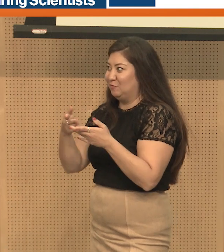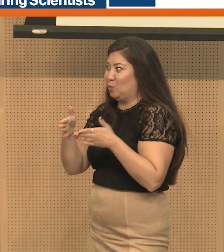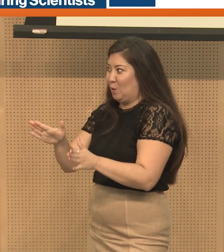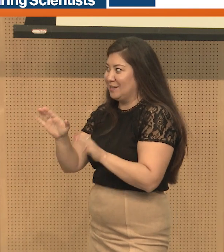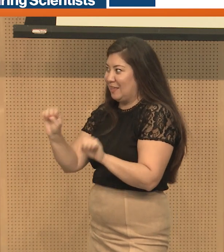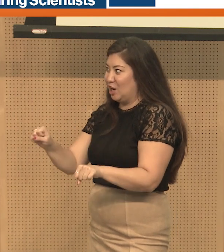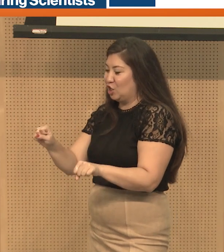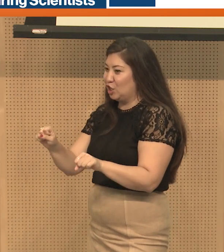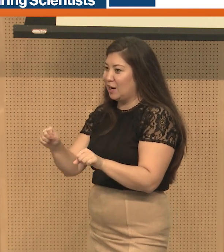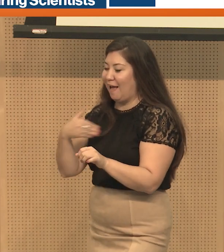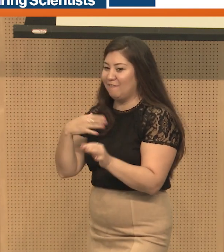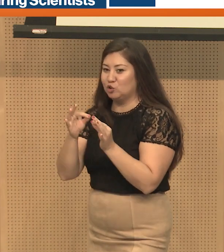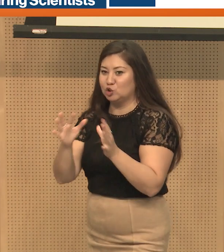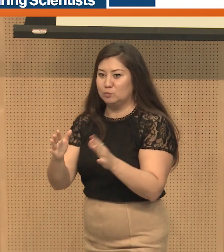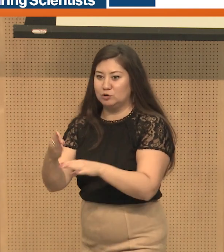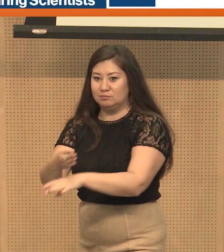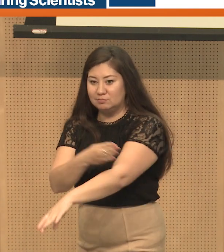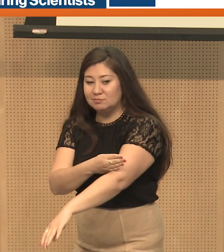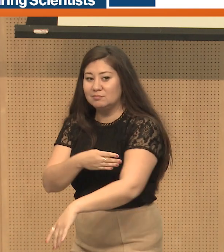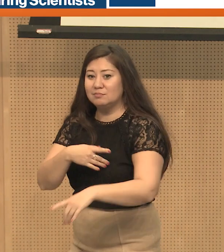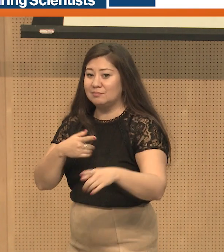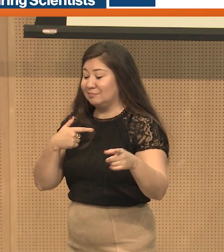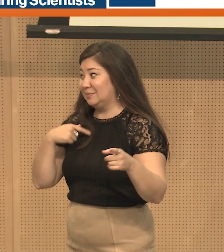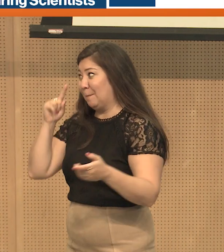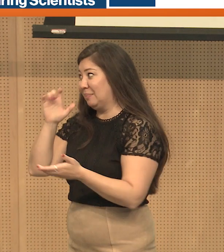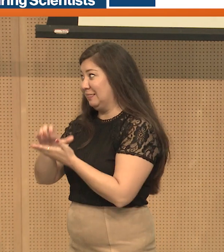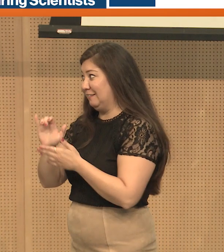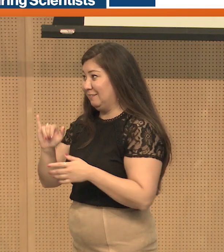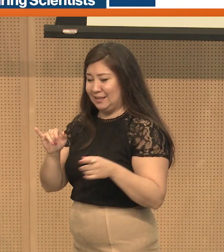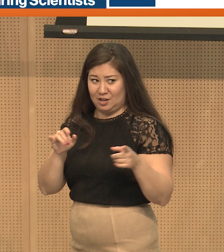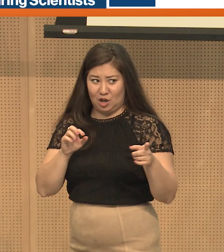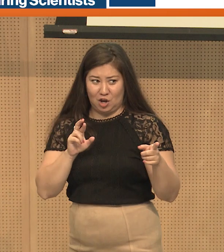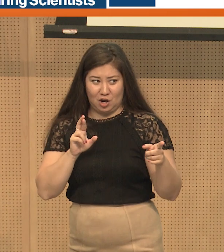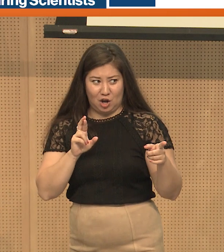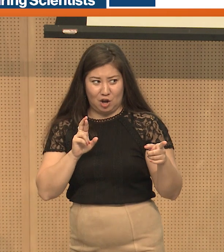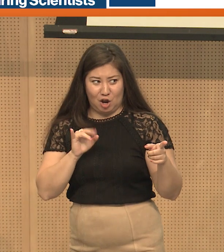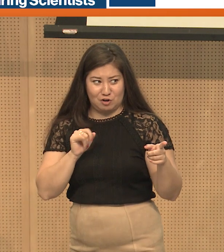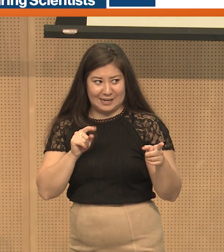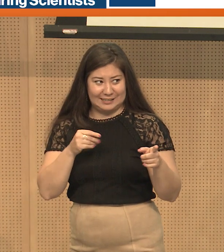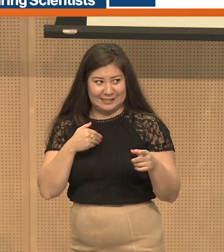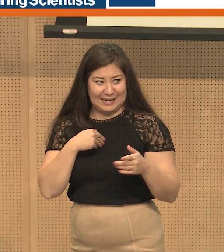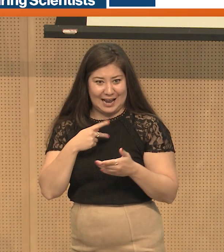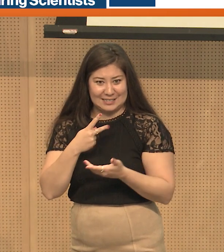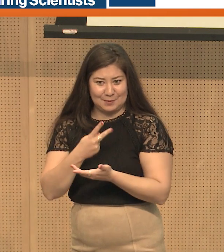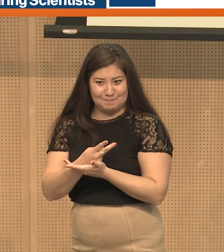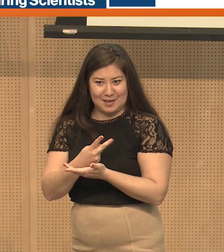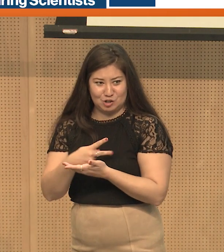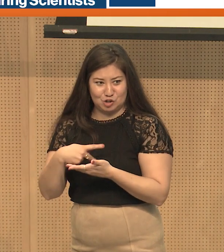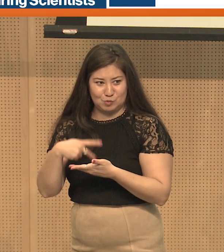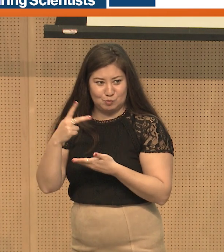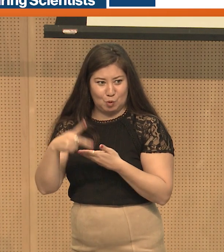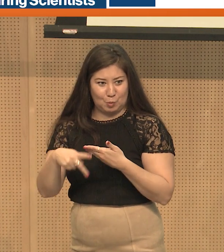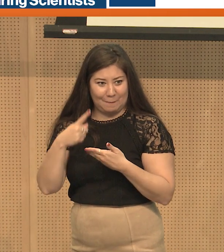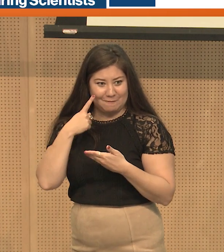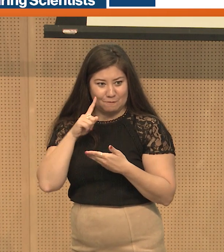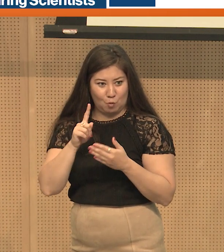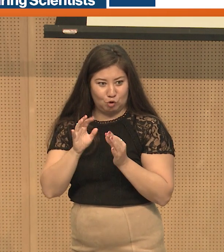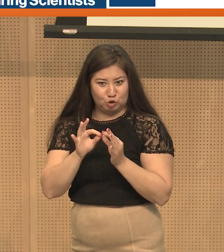Well, there are a lot of different ways that interpreters can utilize these signs. I do believe that RIT has